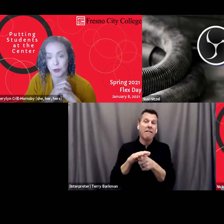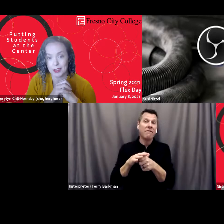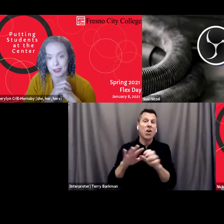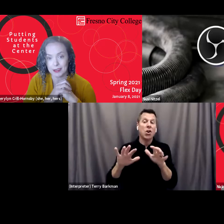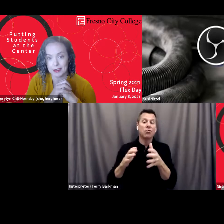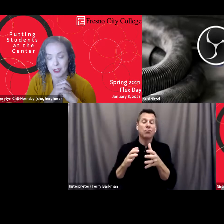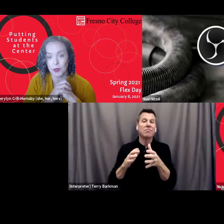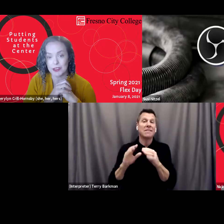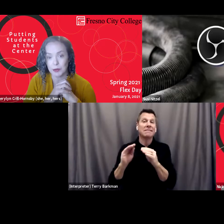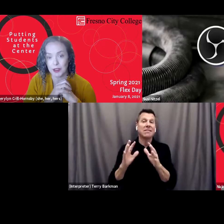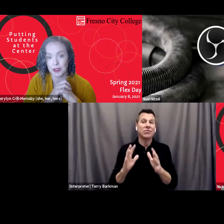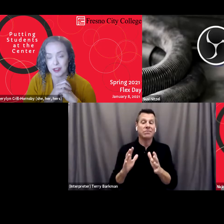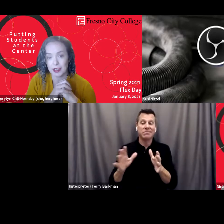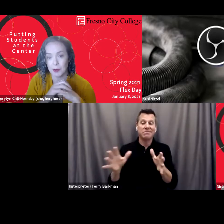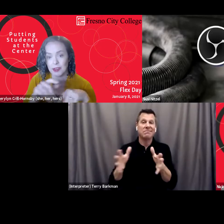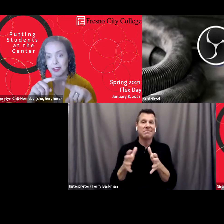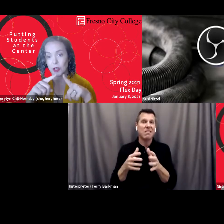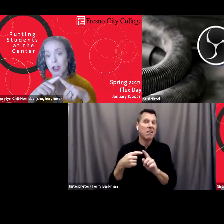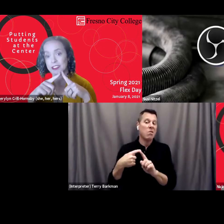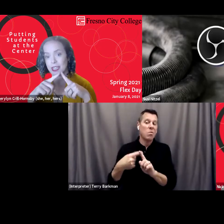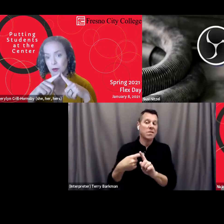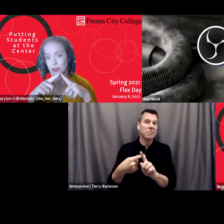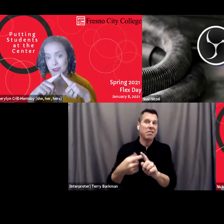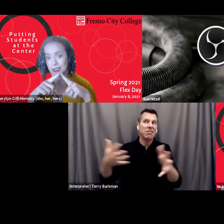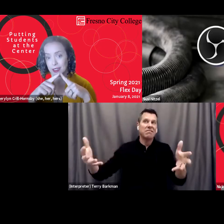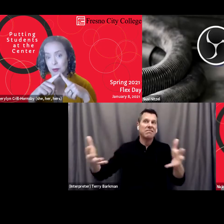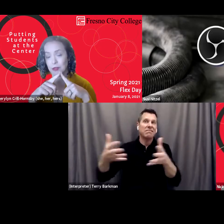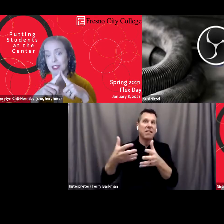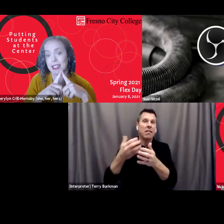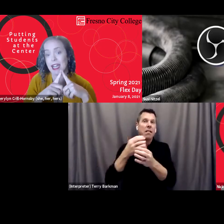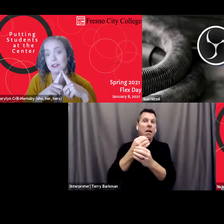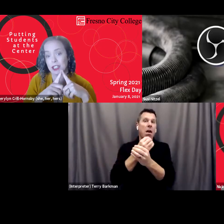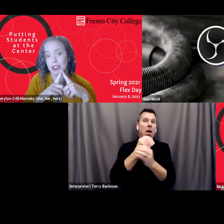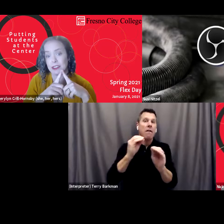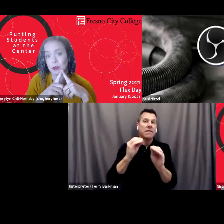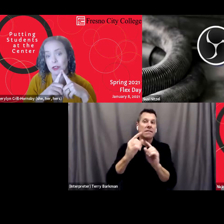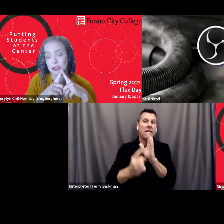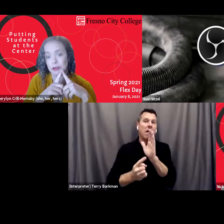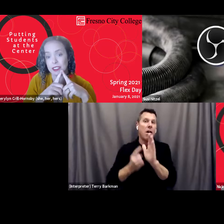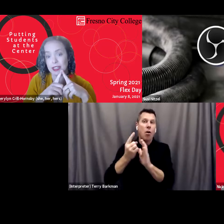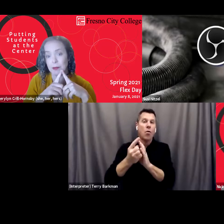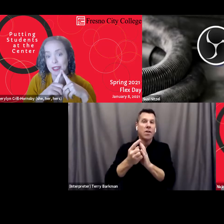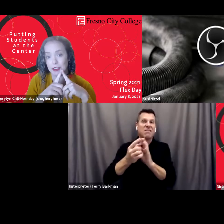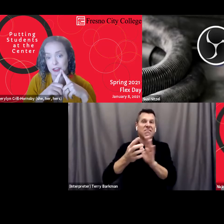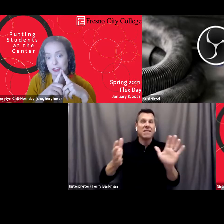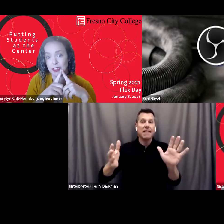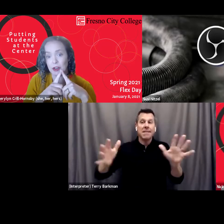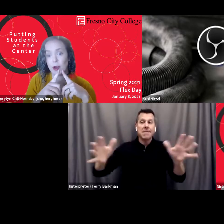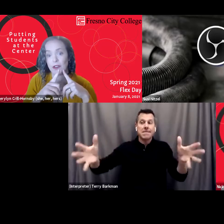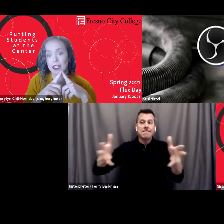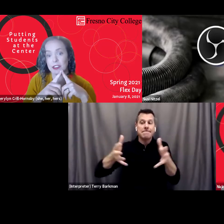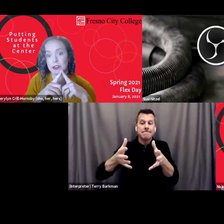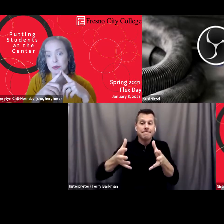organize a once a month time that their office hours sync up that is advertised to all students in that major, where they do